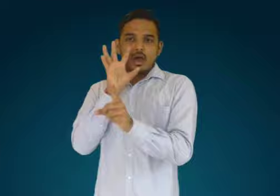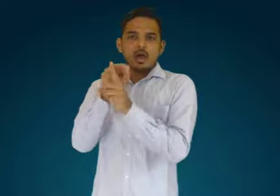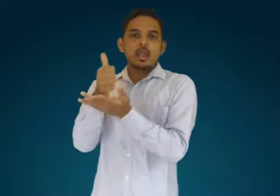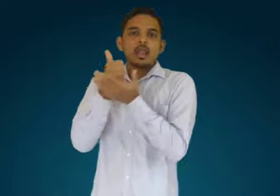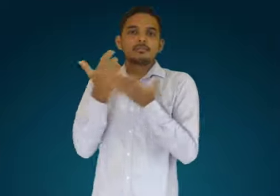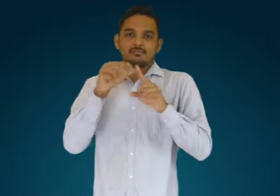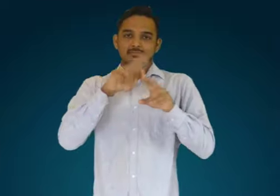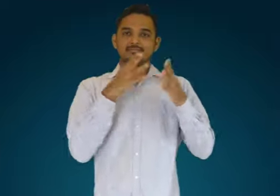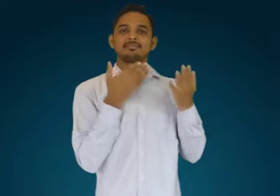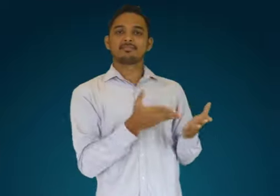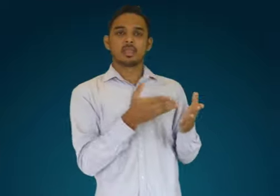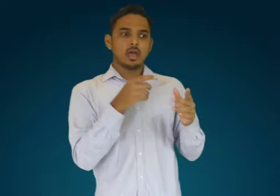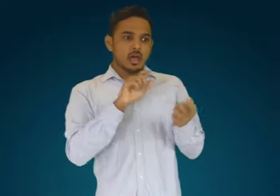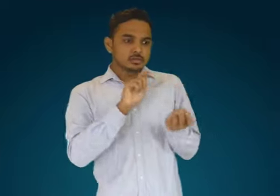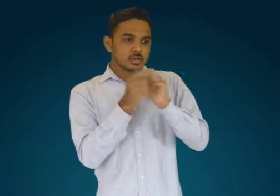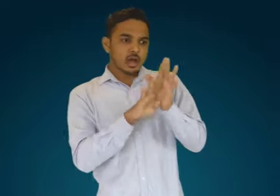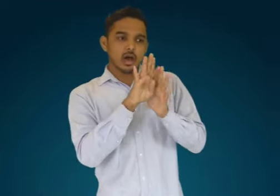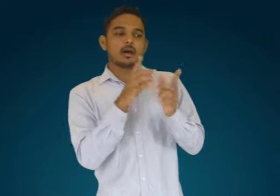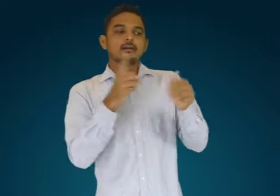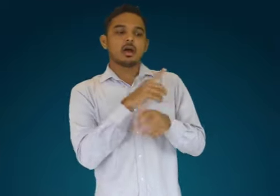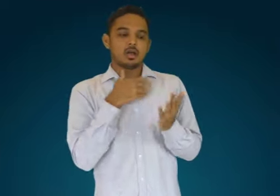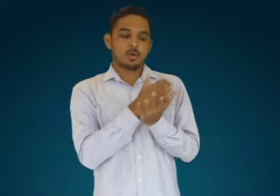let us see some examples